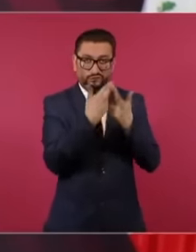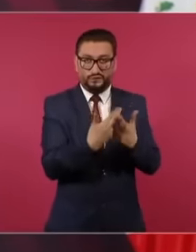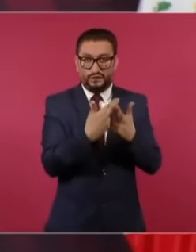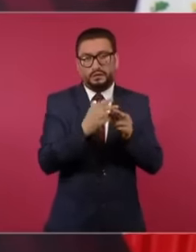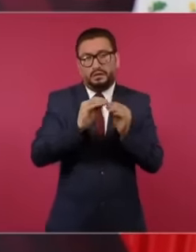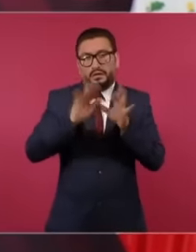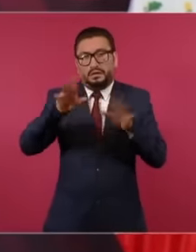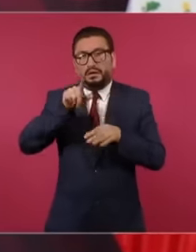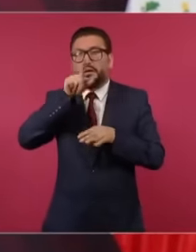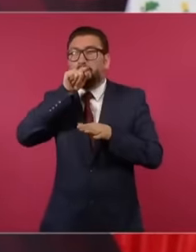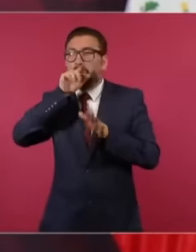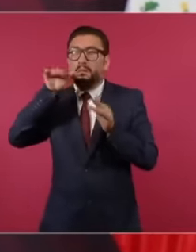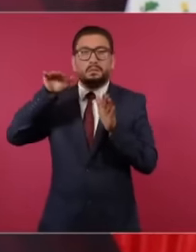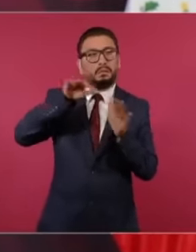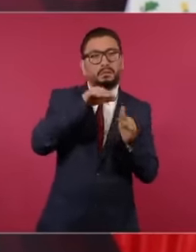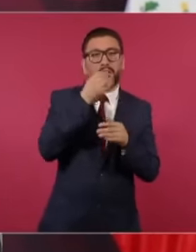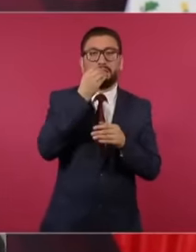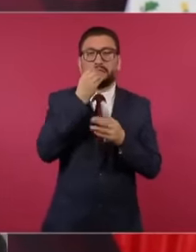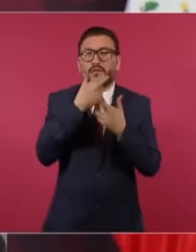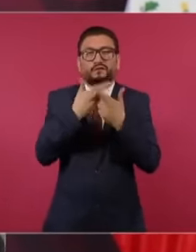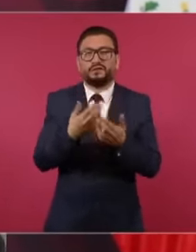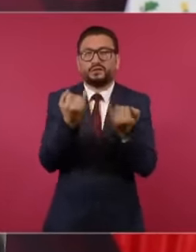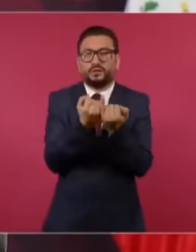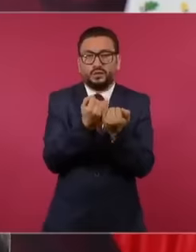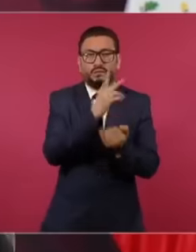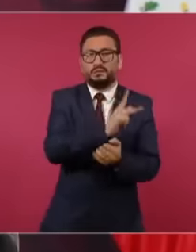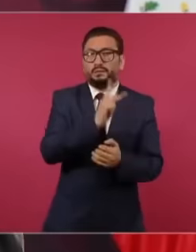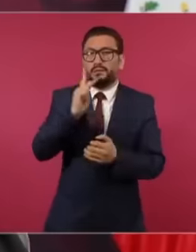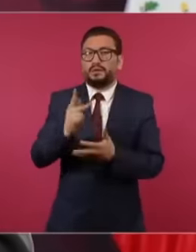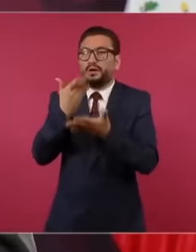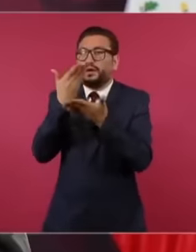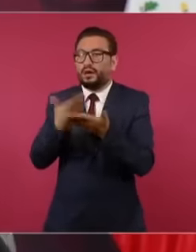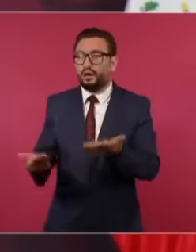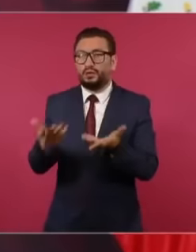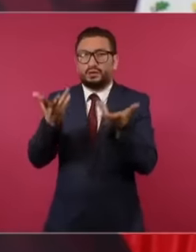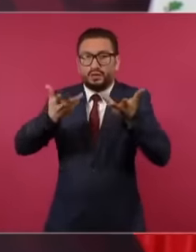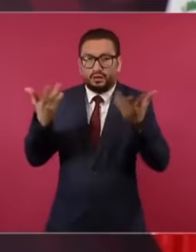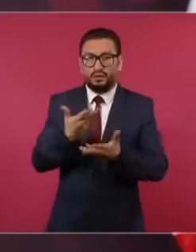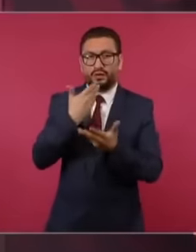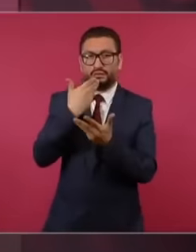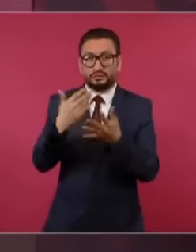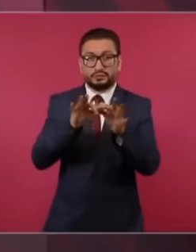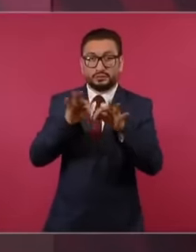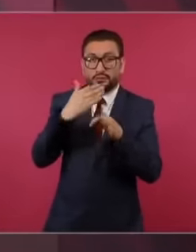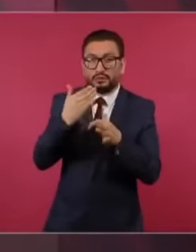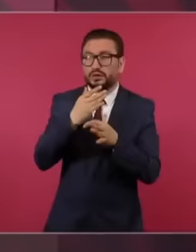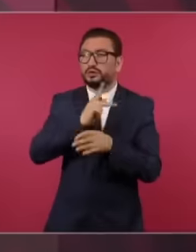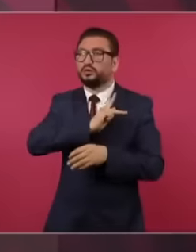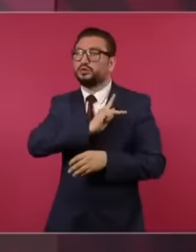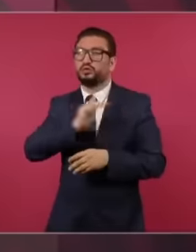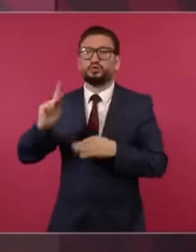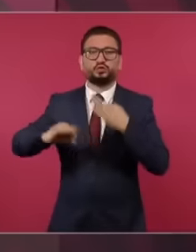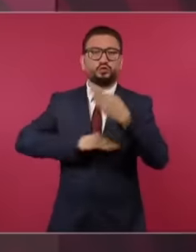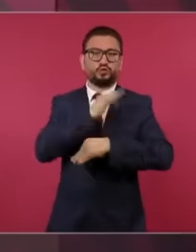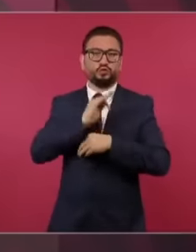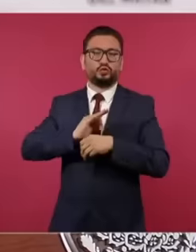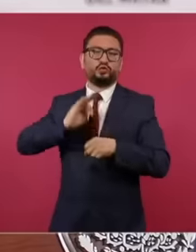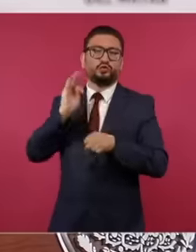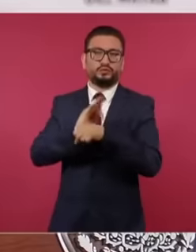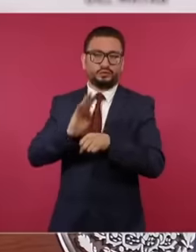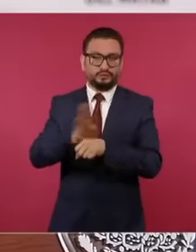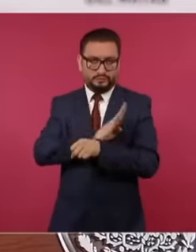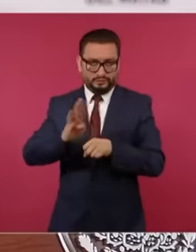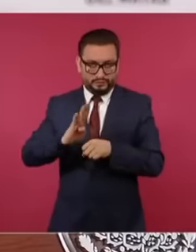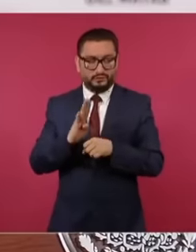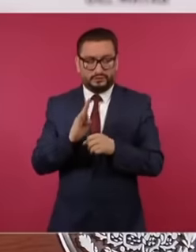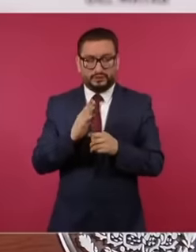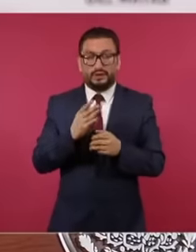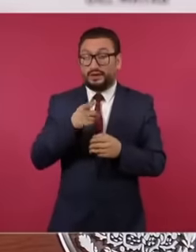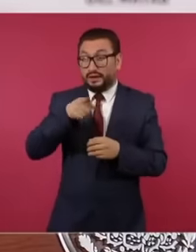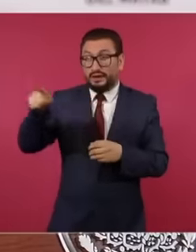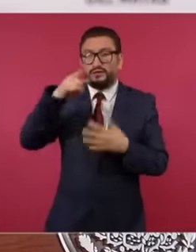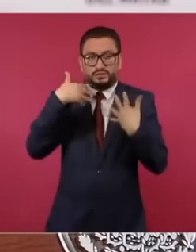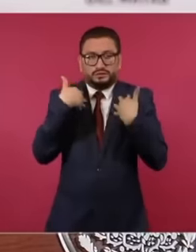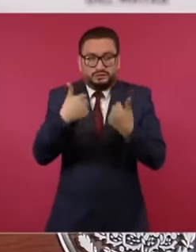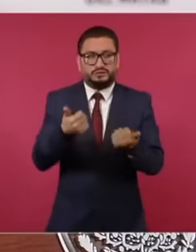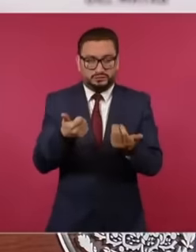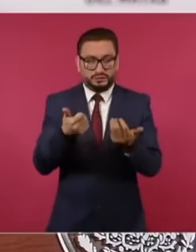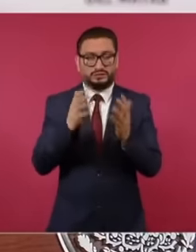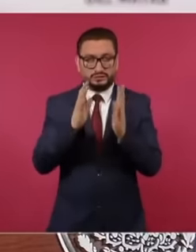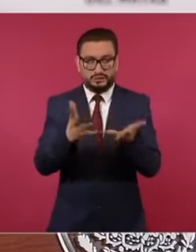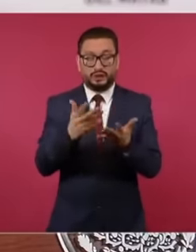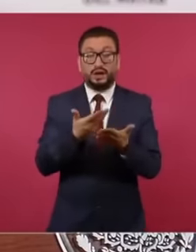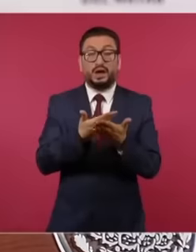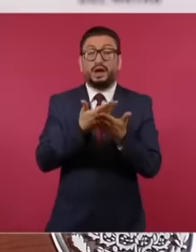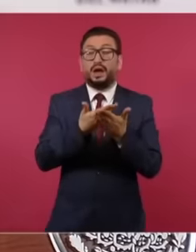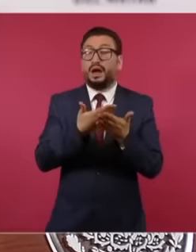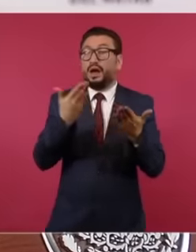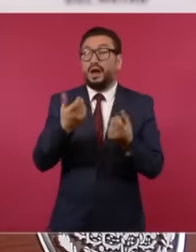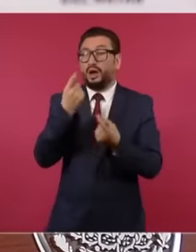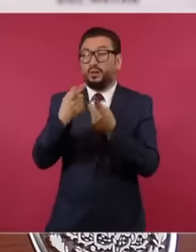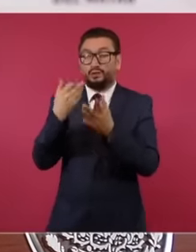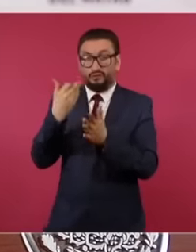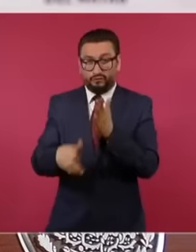understood it. But there are those who. Even now that we proposed the reforms, there is one that gave them